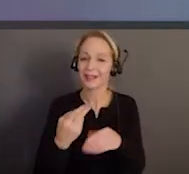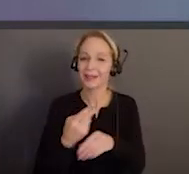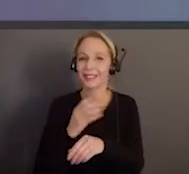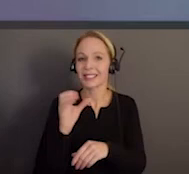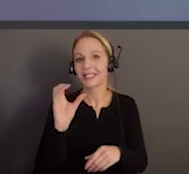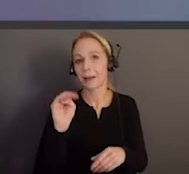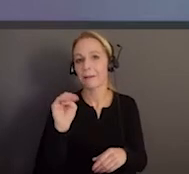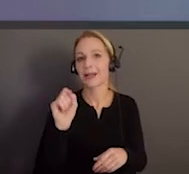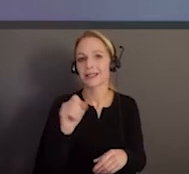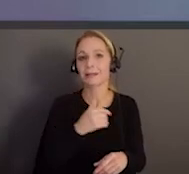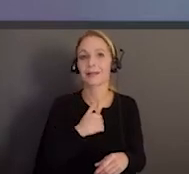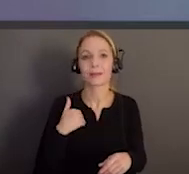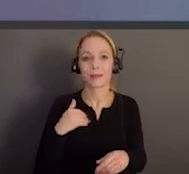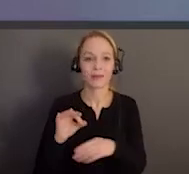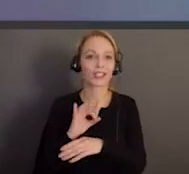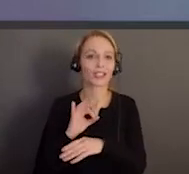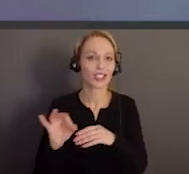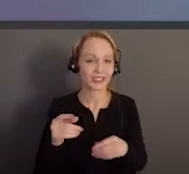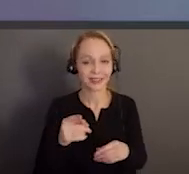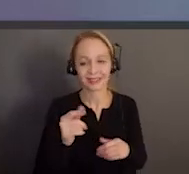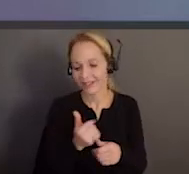EVERYTHING HERE IS RUNNING ON CMS.